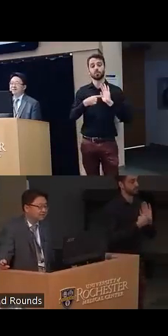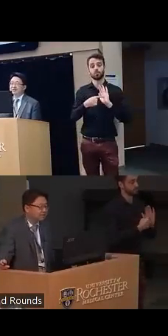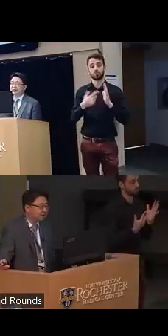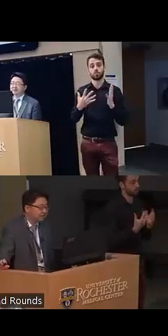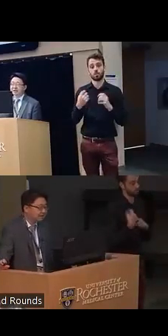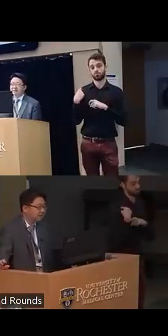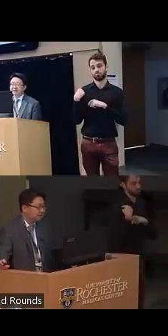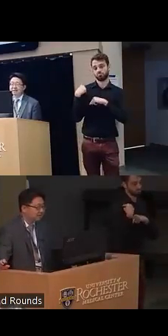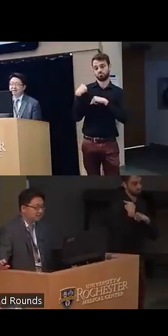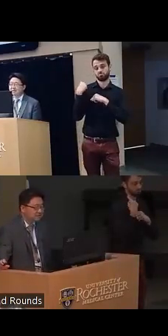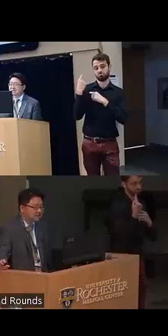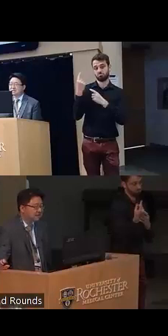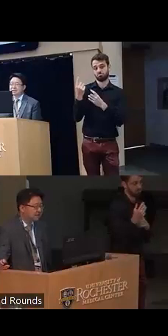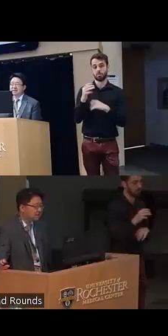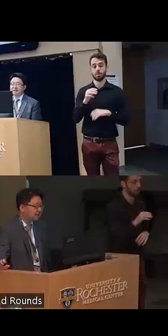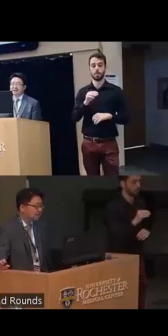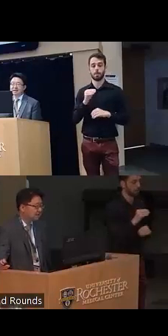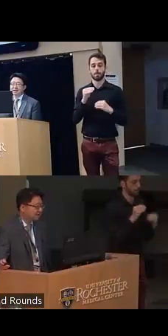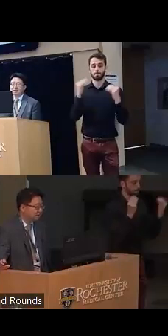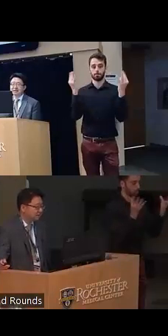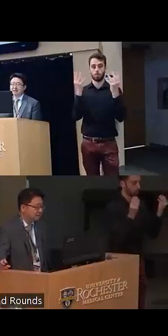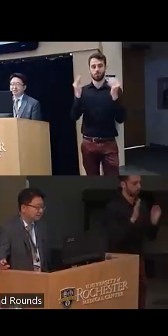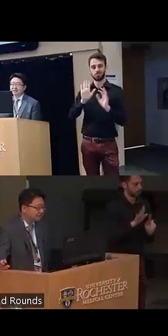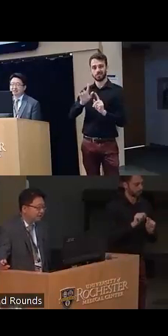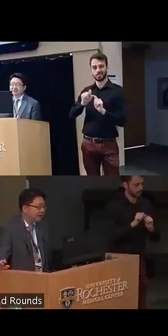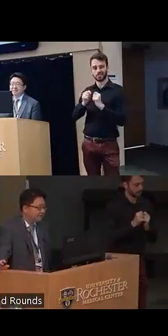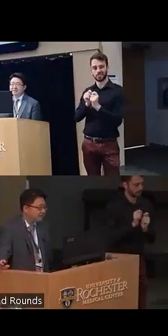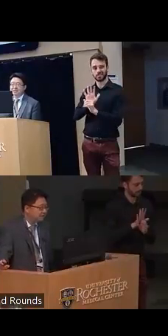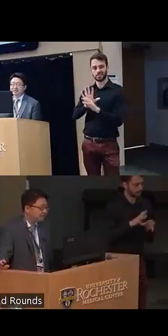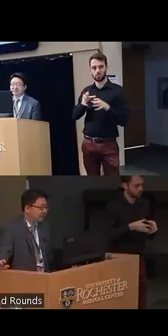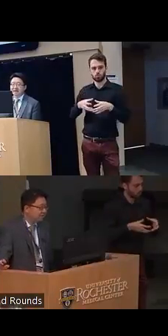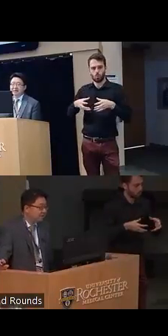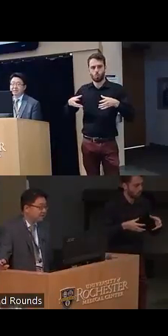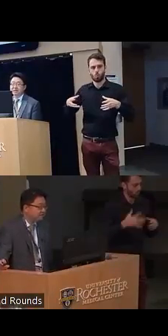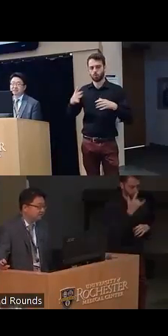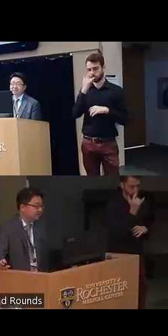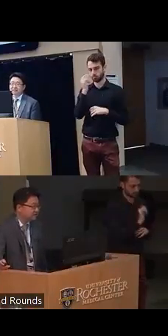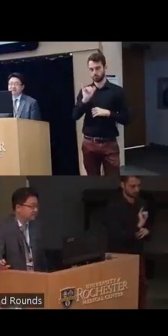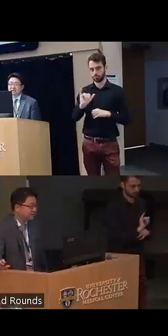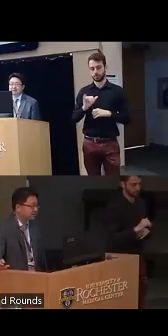last few years have had you can see that that in the the top is the Pediatric visits that